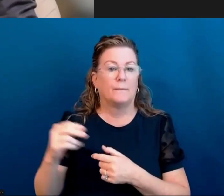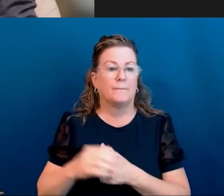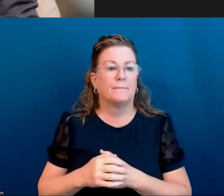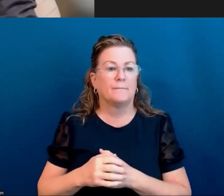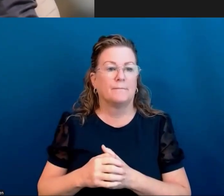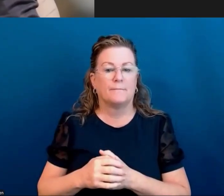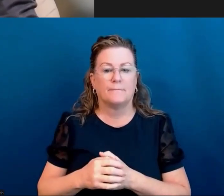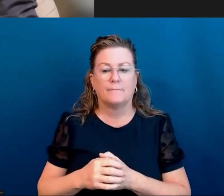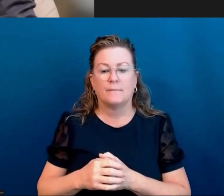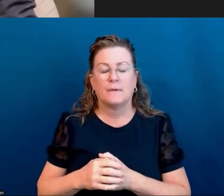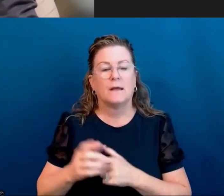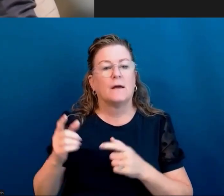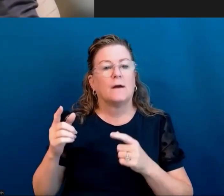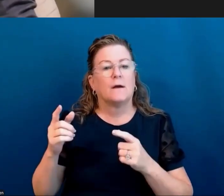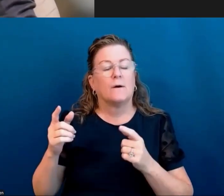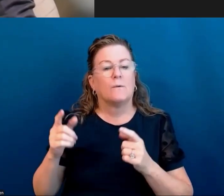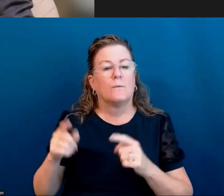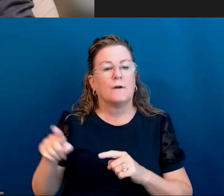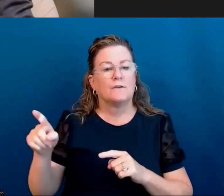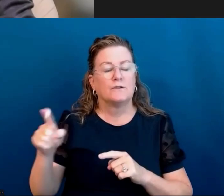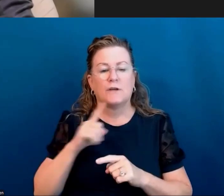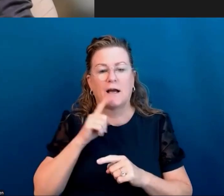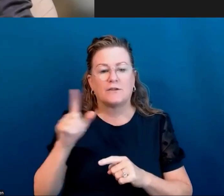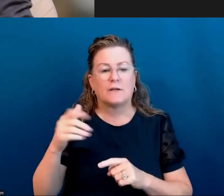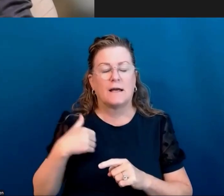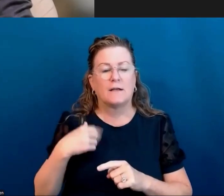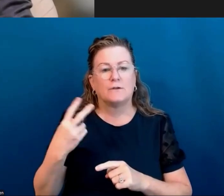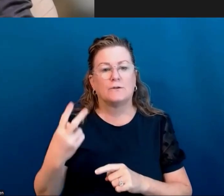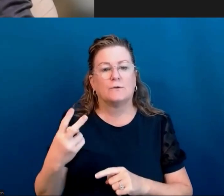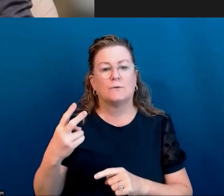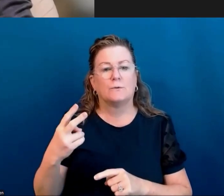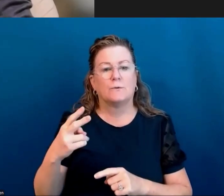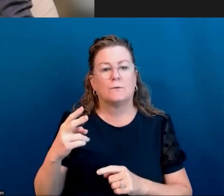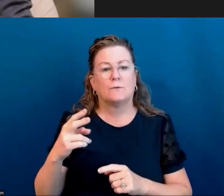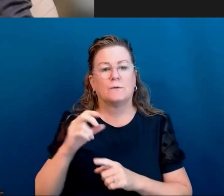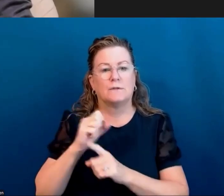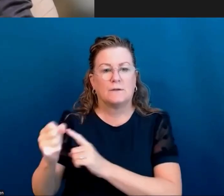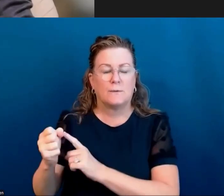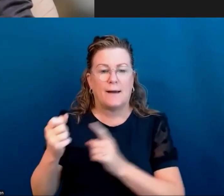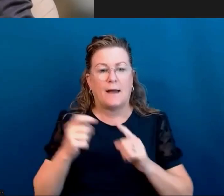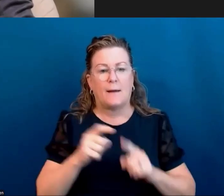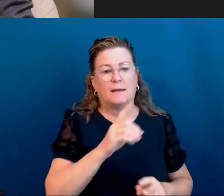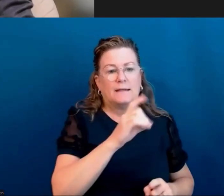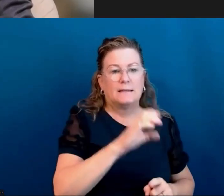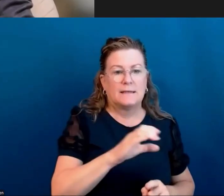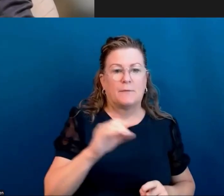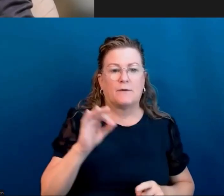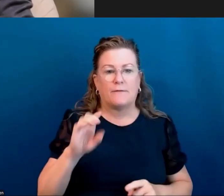Ashley: And when she was having she actually had two episodes, one in December and one in February. And we actually took